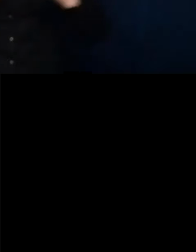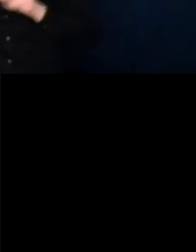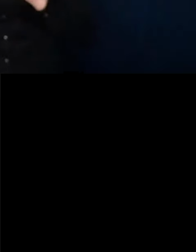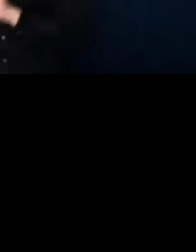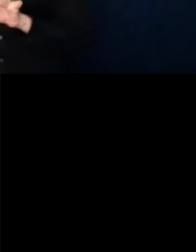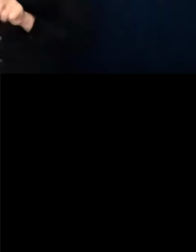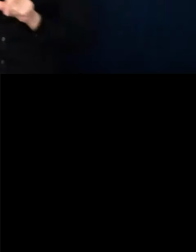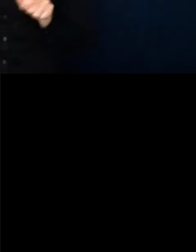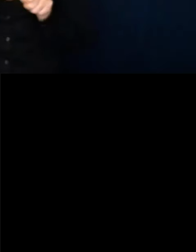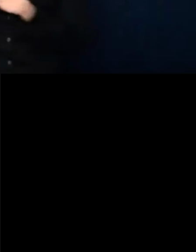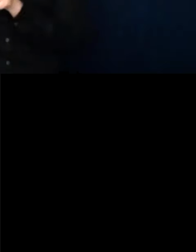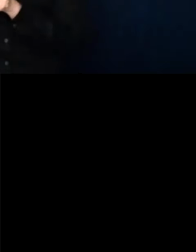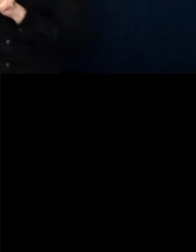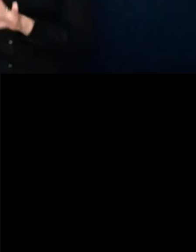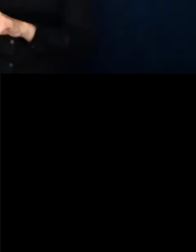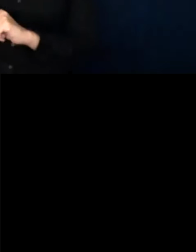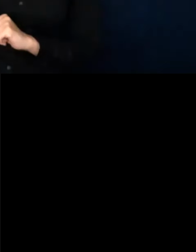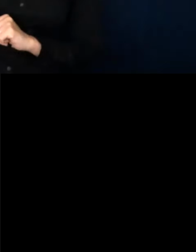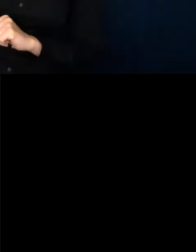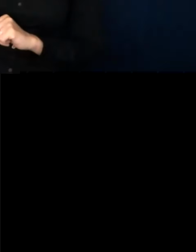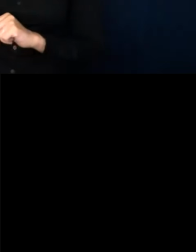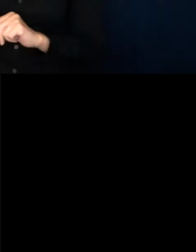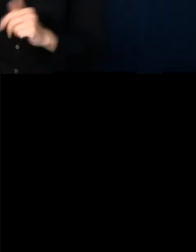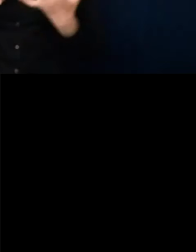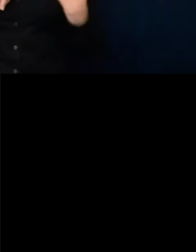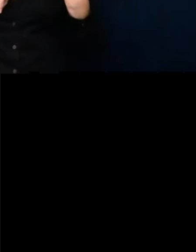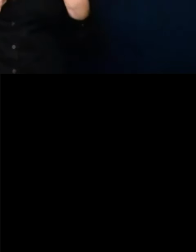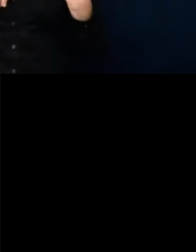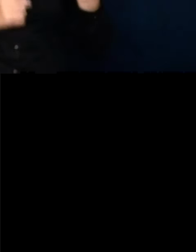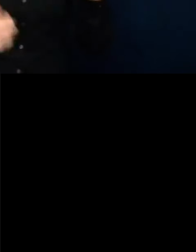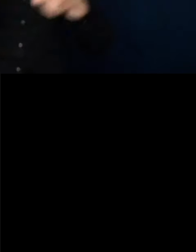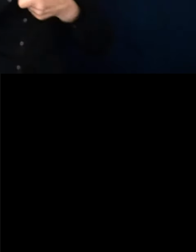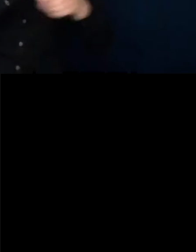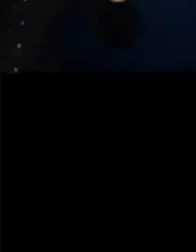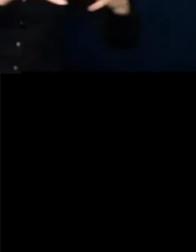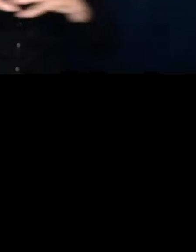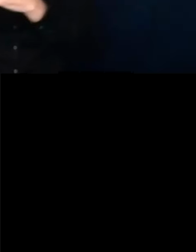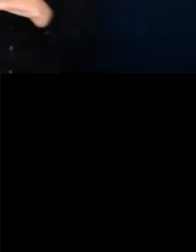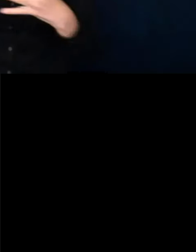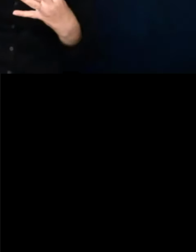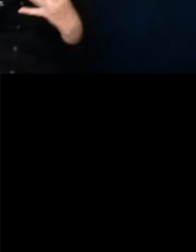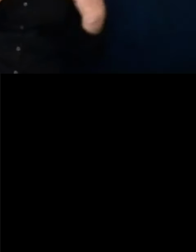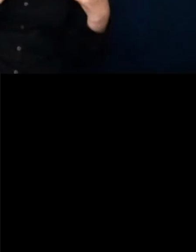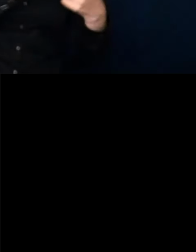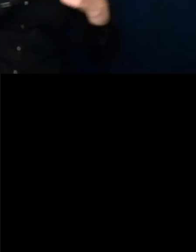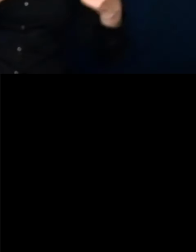of the priority groupings and then five out of the general pool. - [Melissa] Okay, okay, thanks. - Five names out of the general pool.